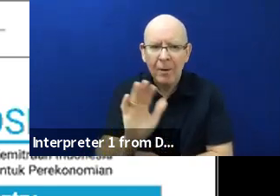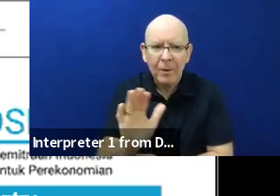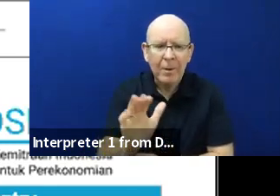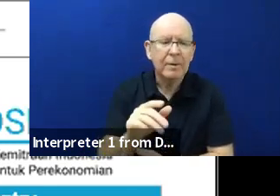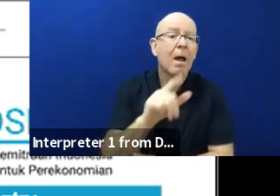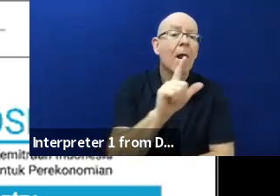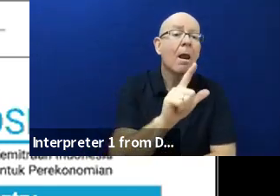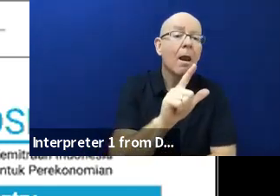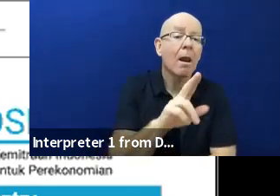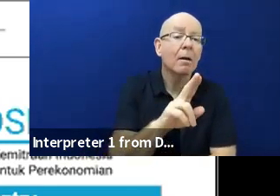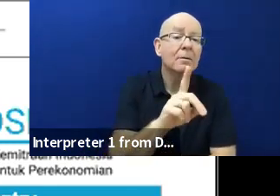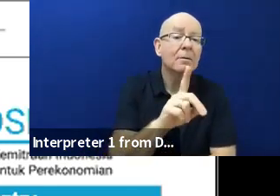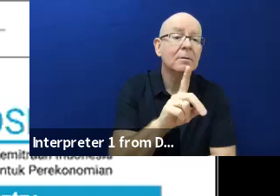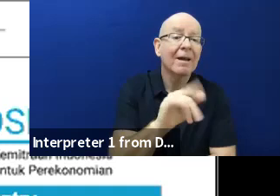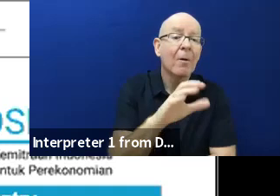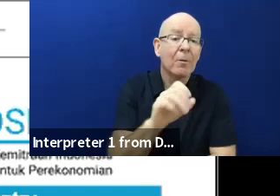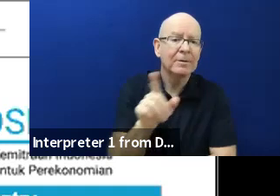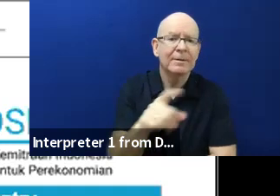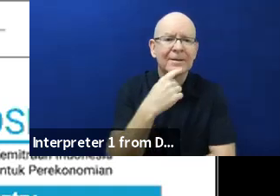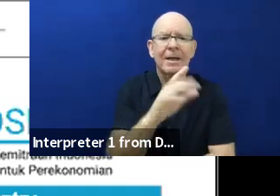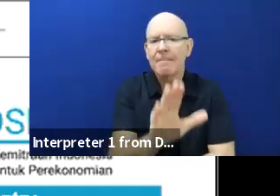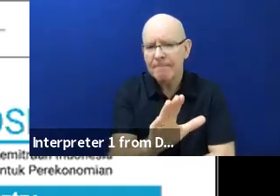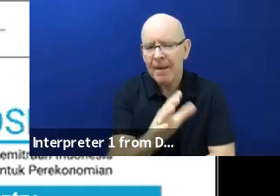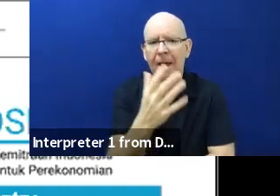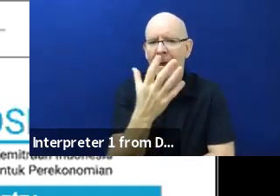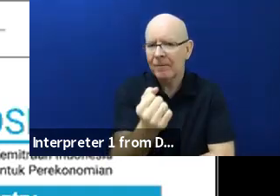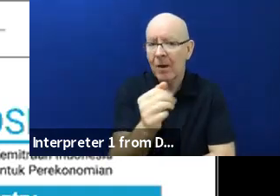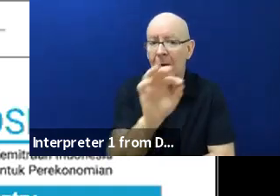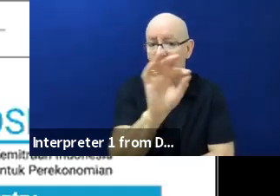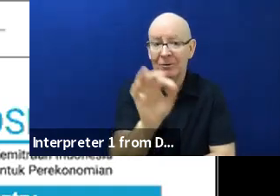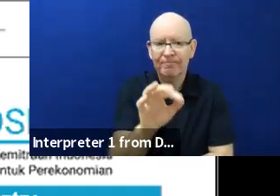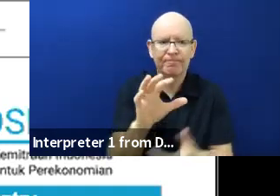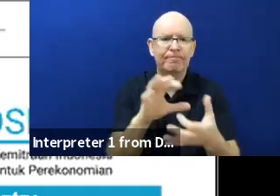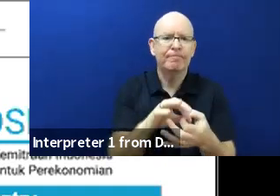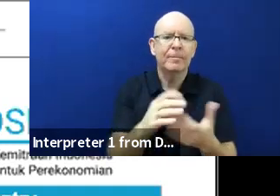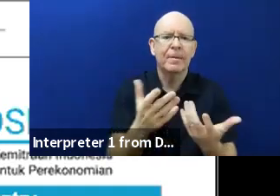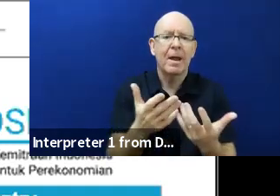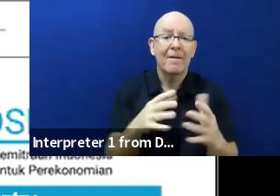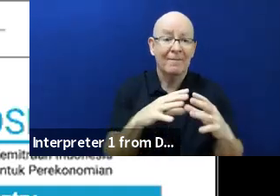so is a personal assistance allowance that is provided to a family member that takes care